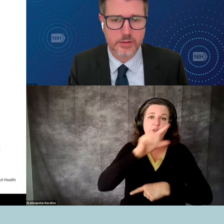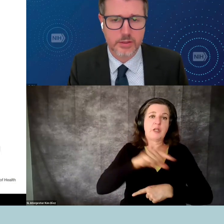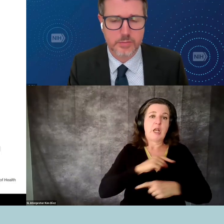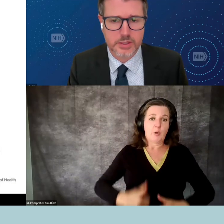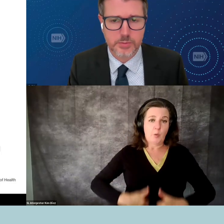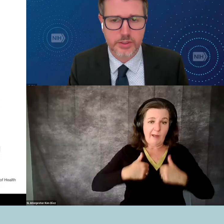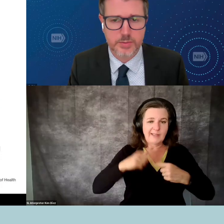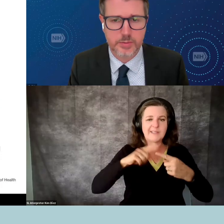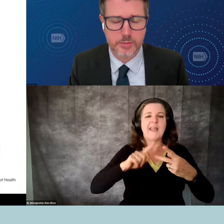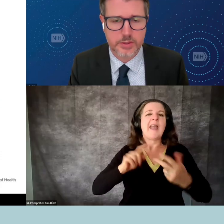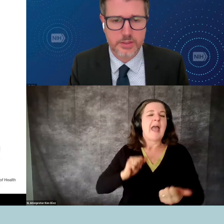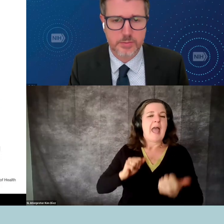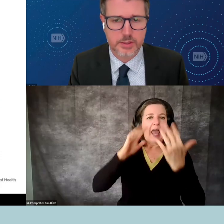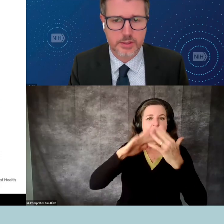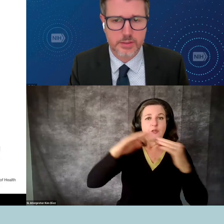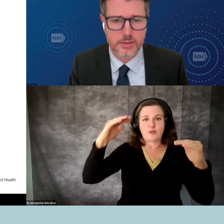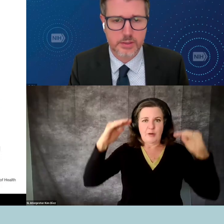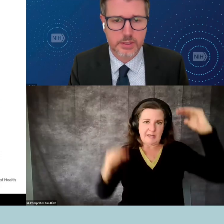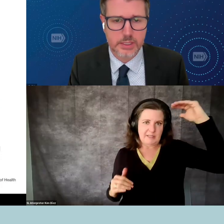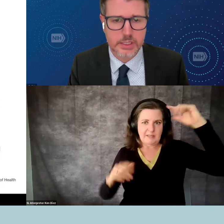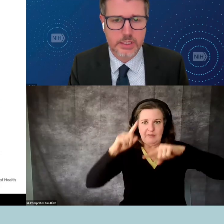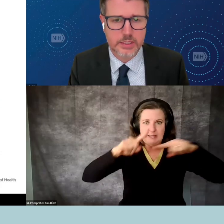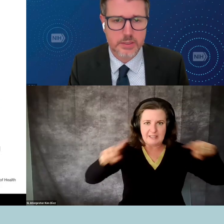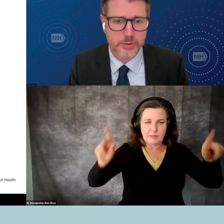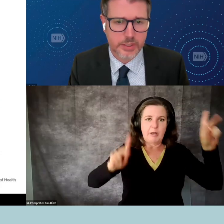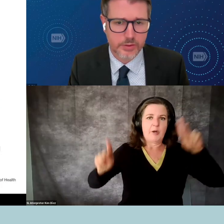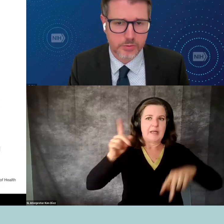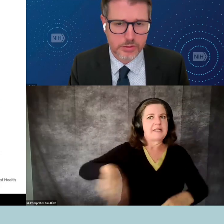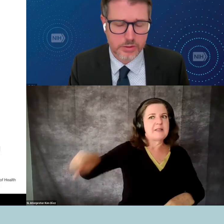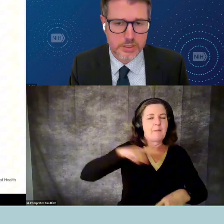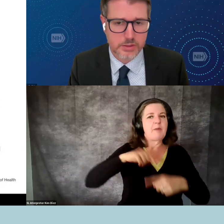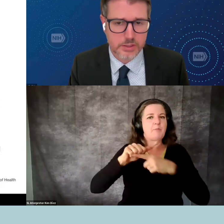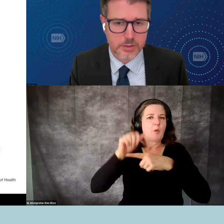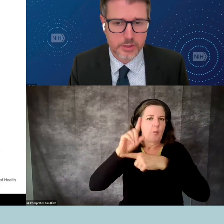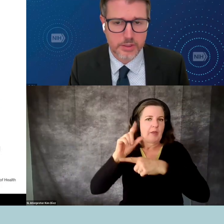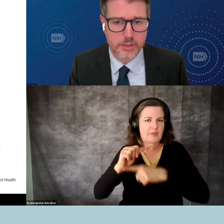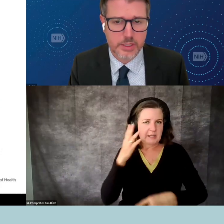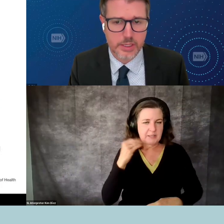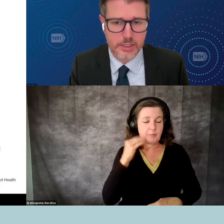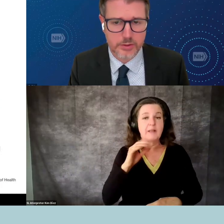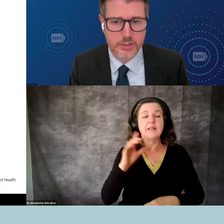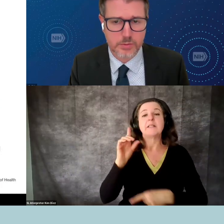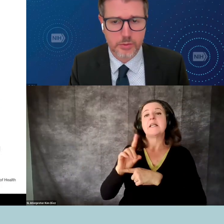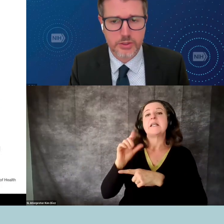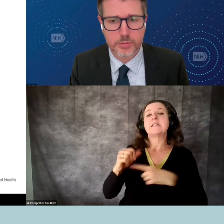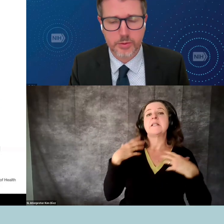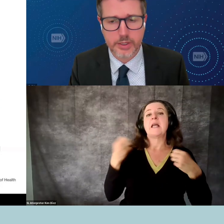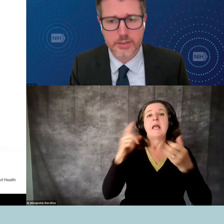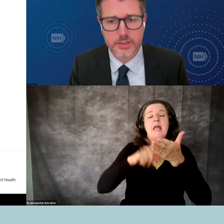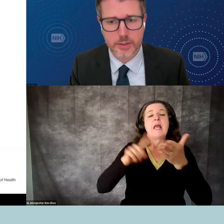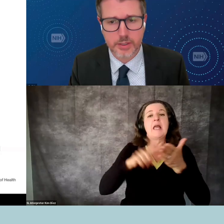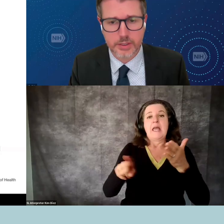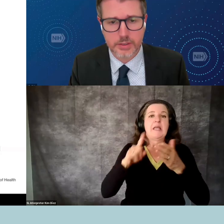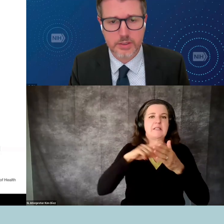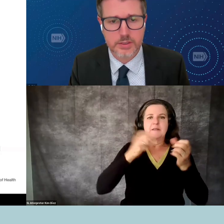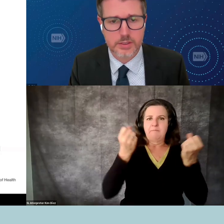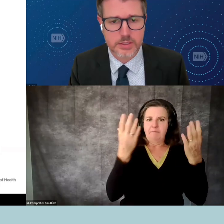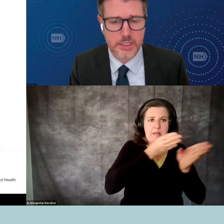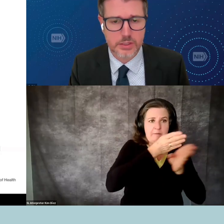outcomes experienced by people with disabilities. Disability health research is interdisciplinary and intersects with multiple priorities in NIH, such as